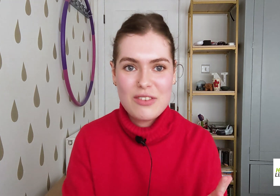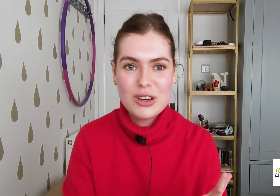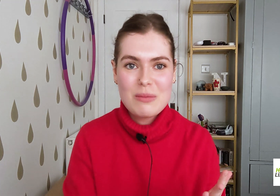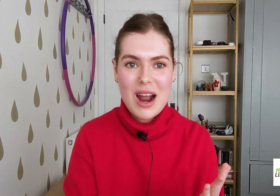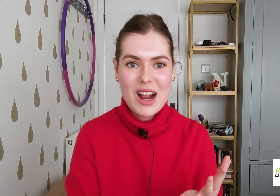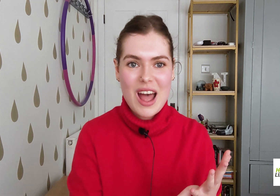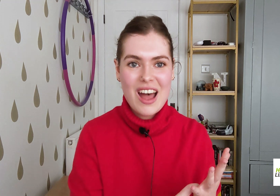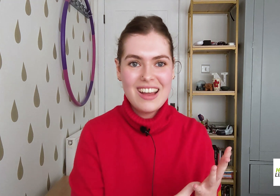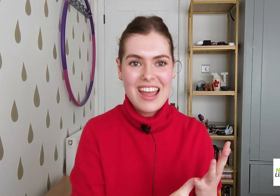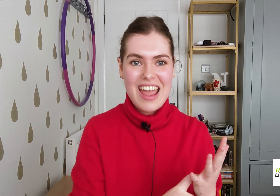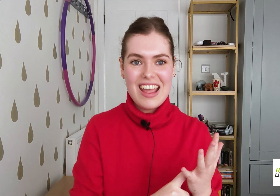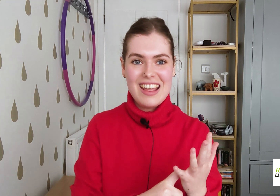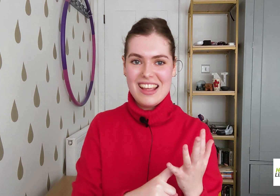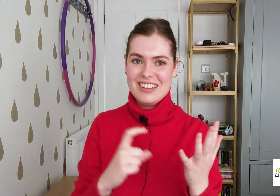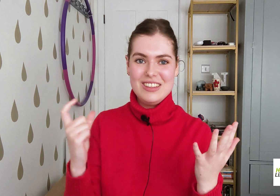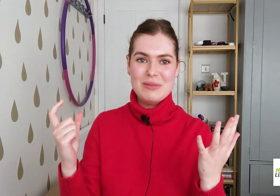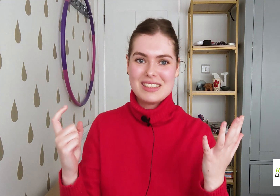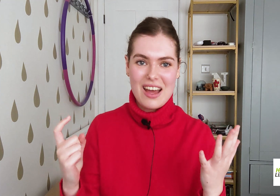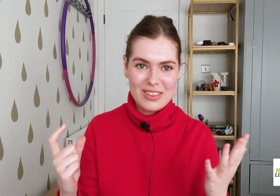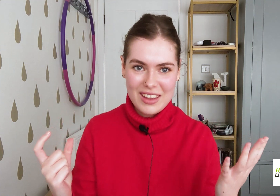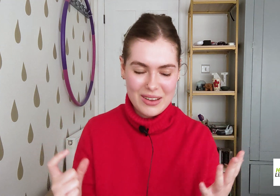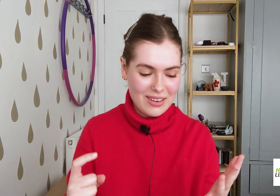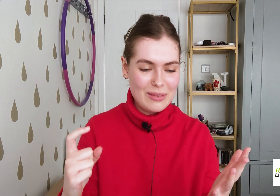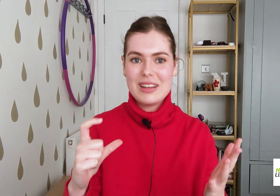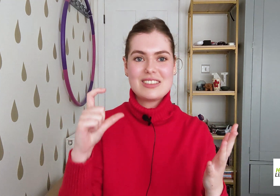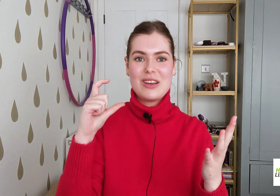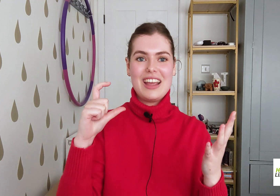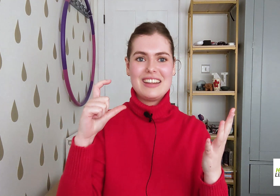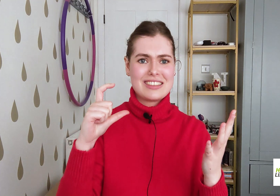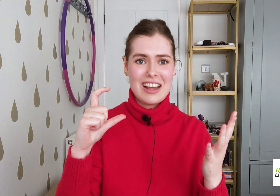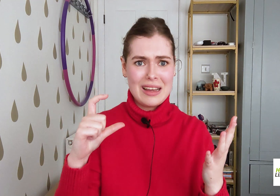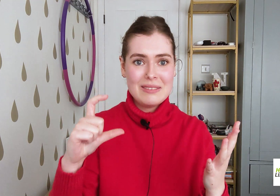If you're in America, if you miss out the “U” let’s go to English colour.